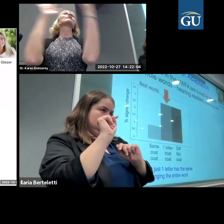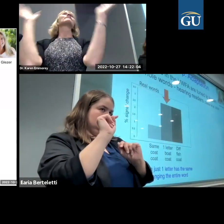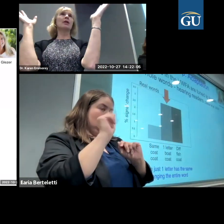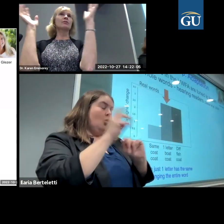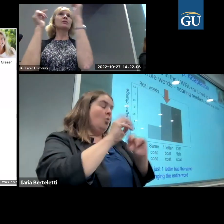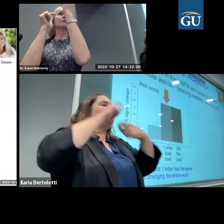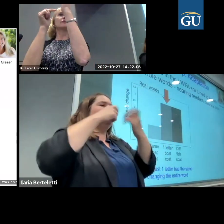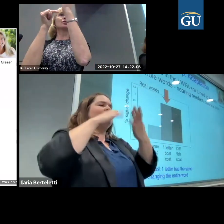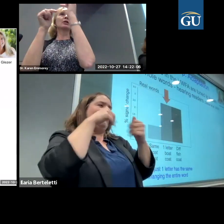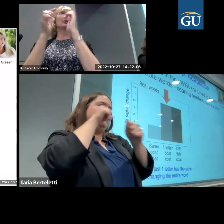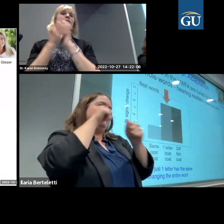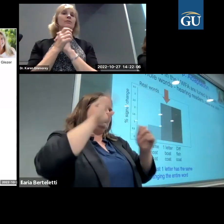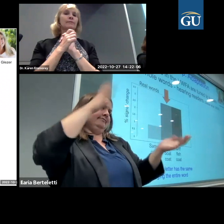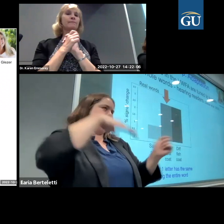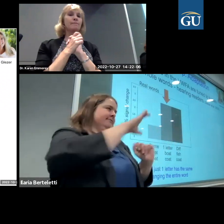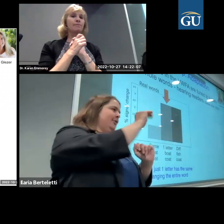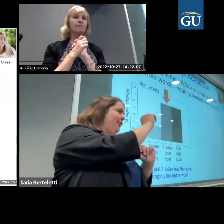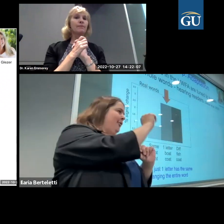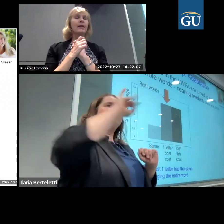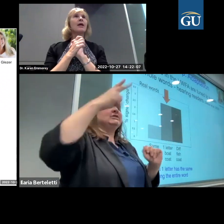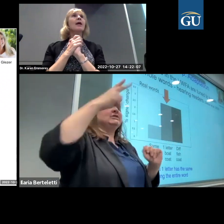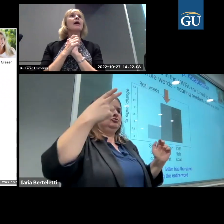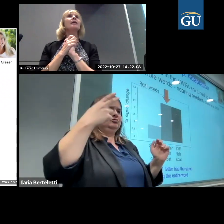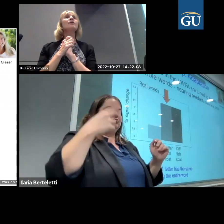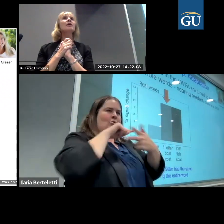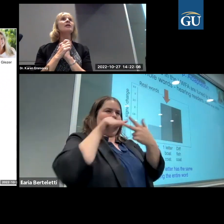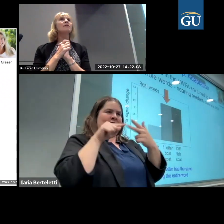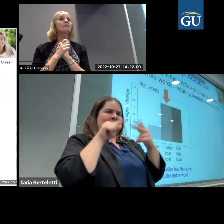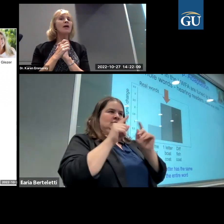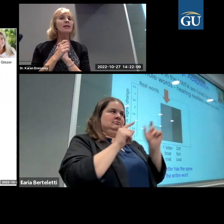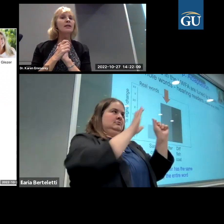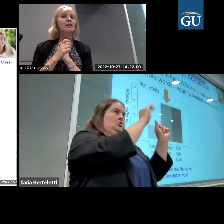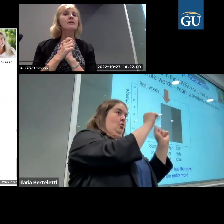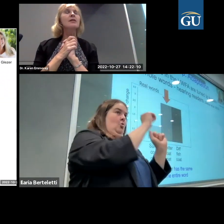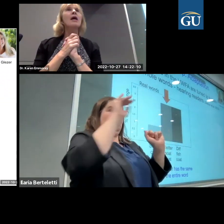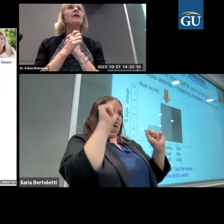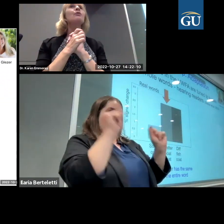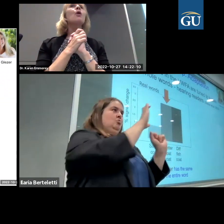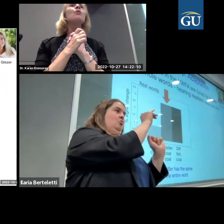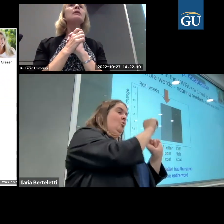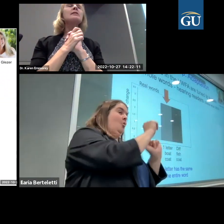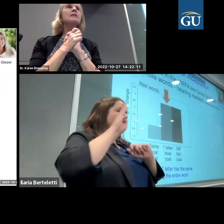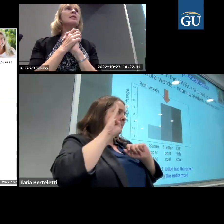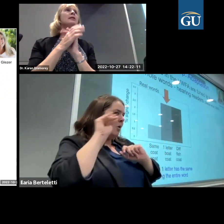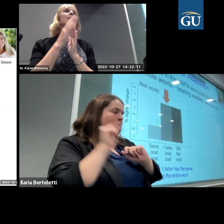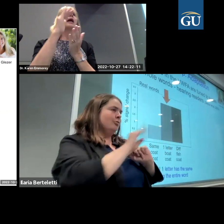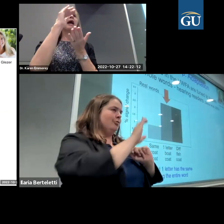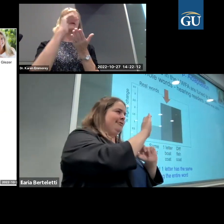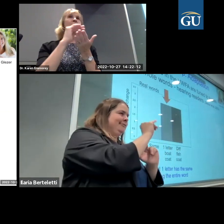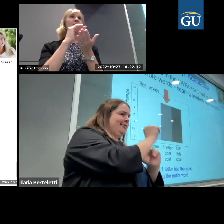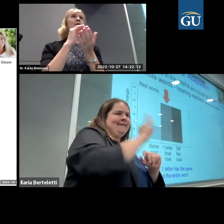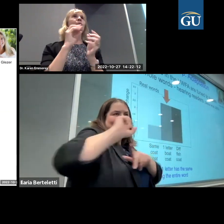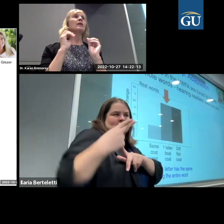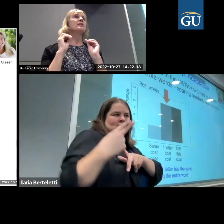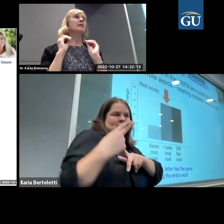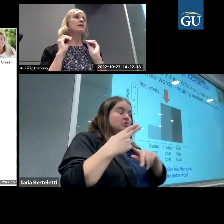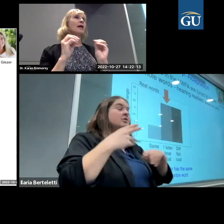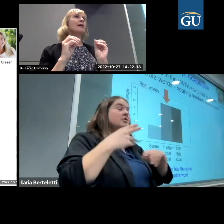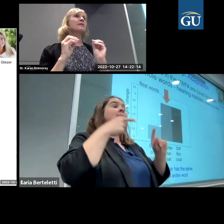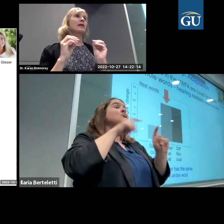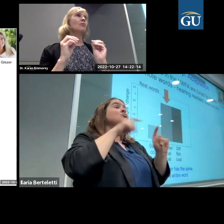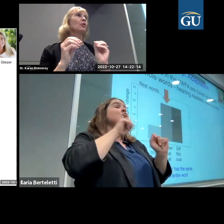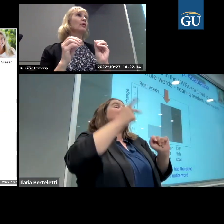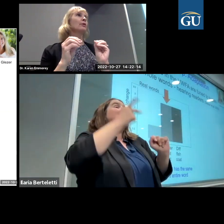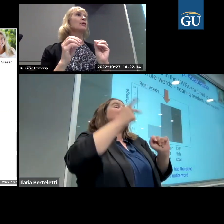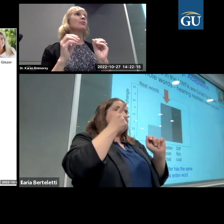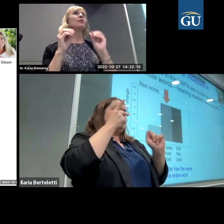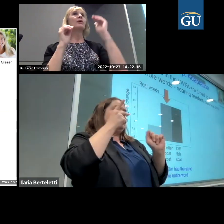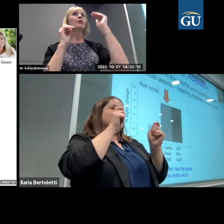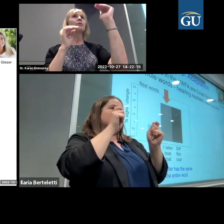and here they, the finding is that you only see adaptation when it's the exact same word. When you get code, and then code again, you change just one letter.